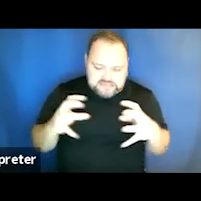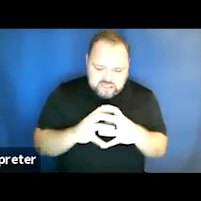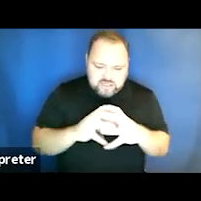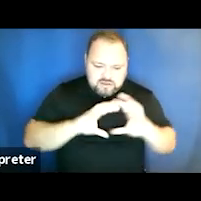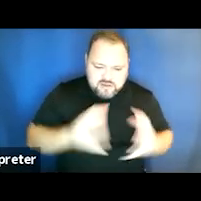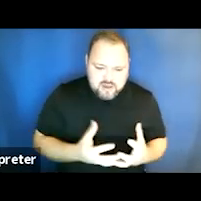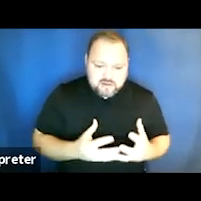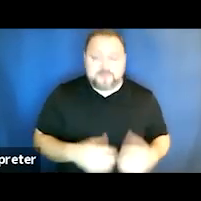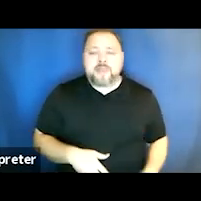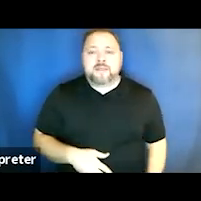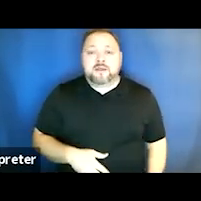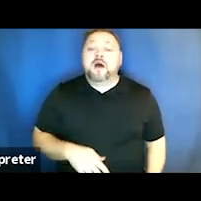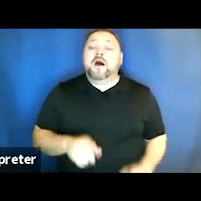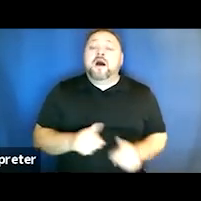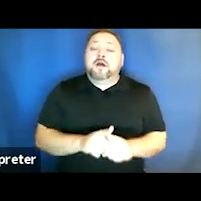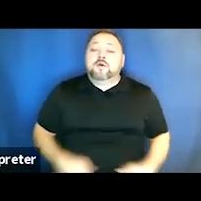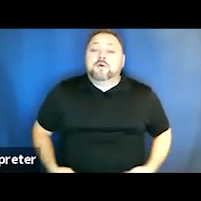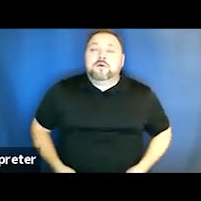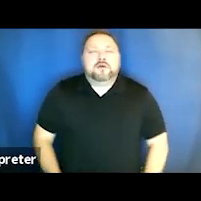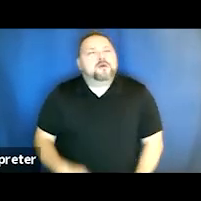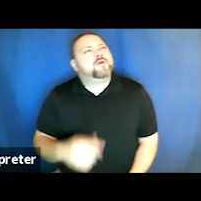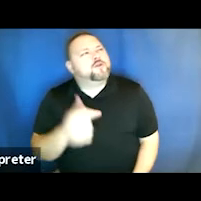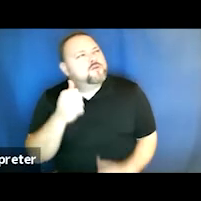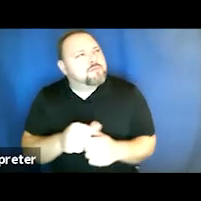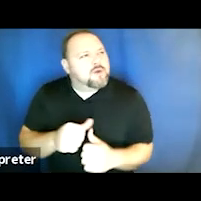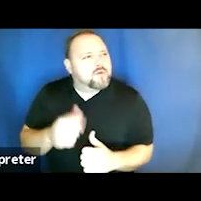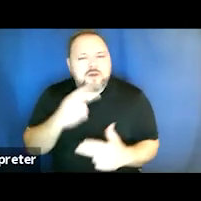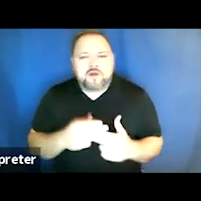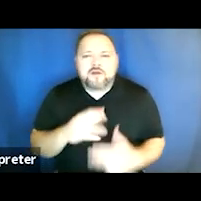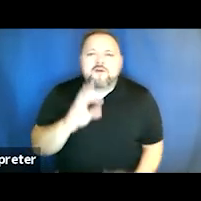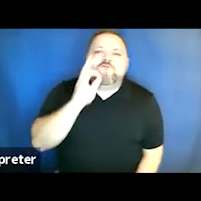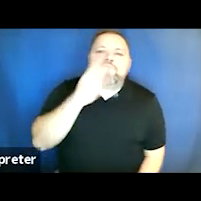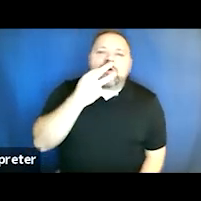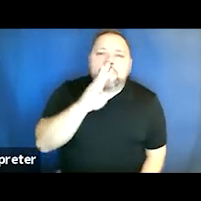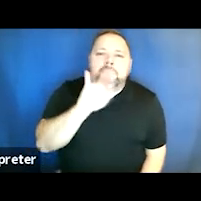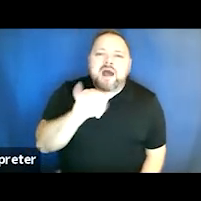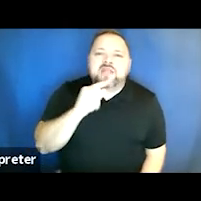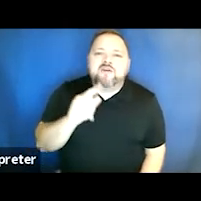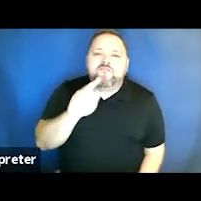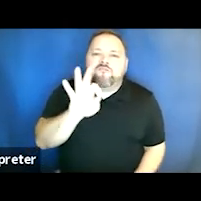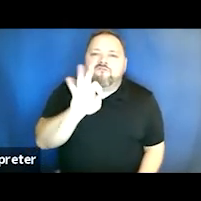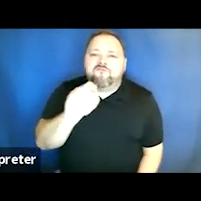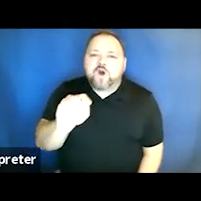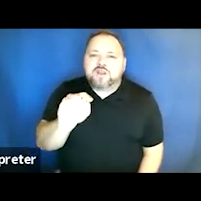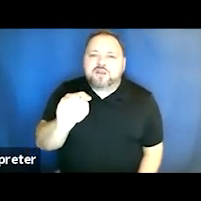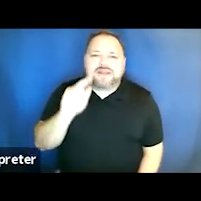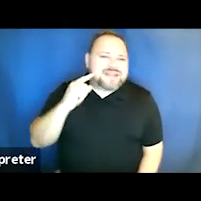Do you remember, let's see, Fruit by the Foot? It's that fruit roll-up stuff where it's